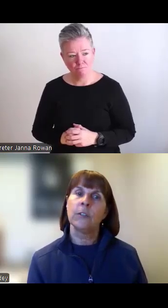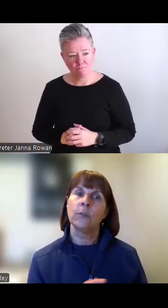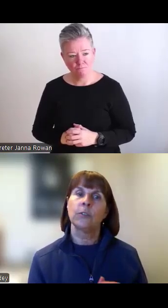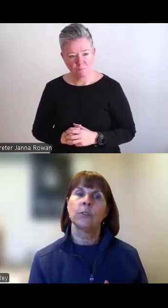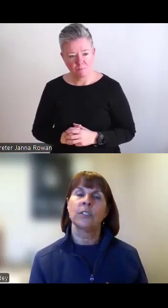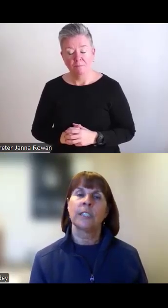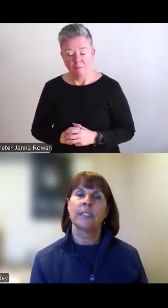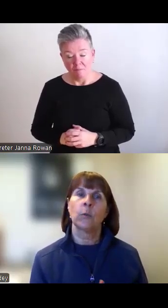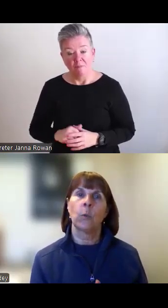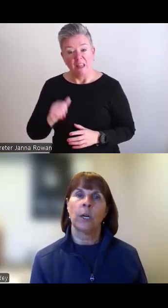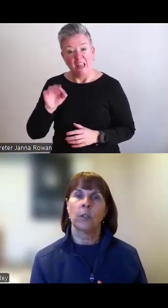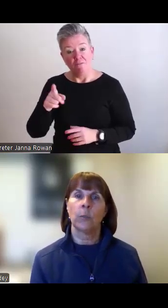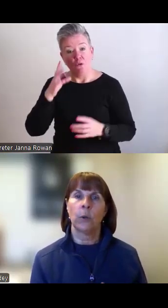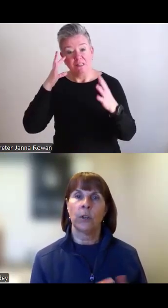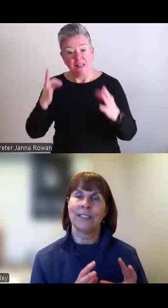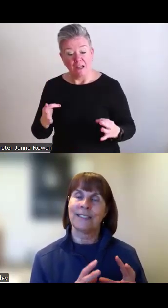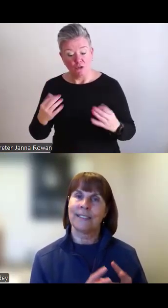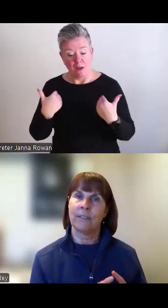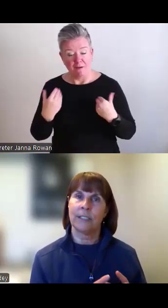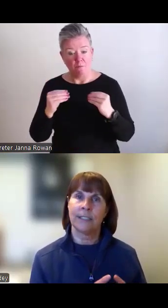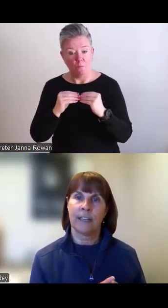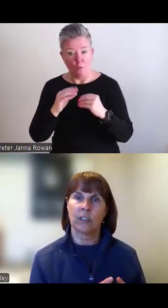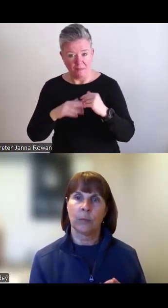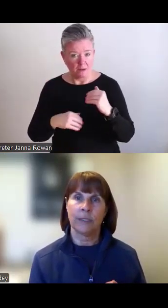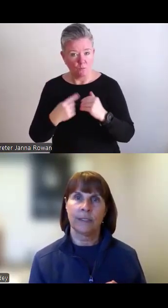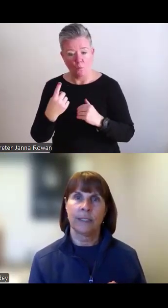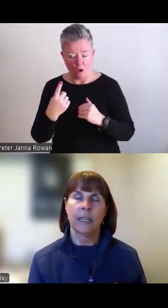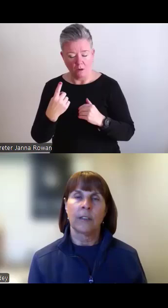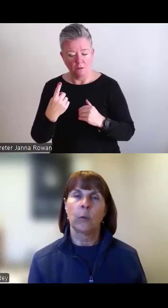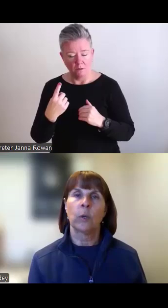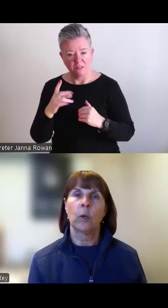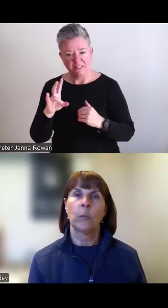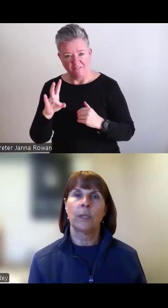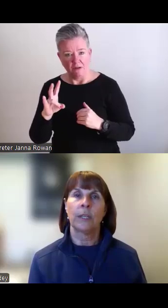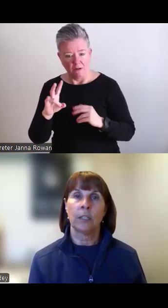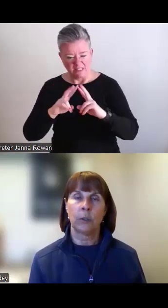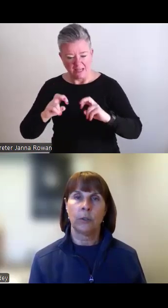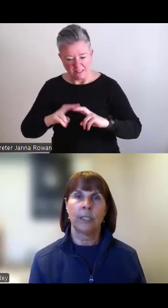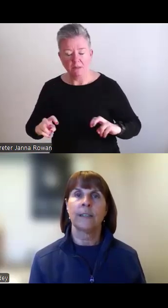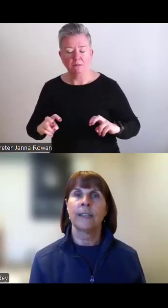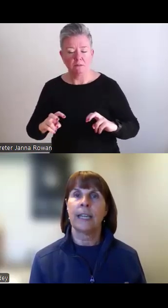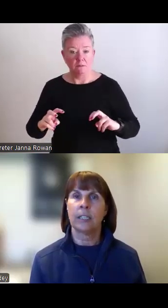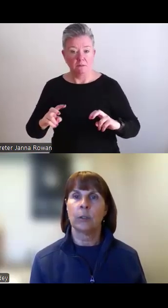If you do send in one or more of the seven assessments that we'll be including in the